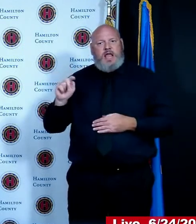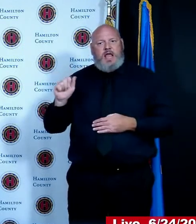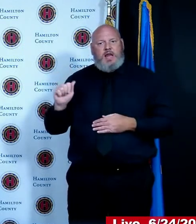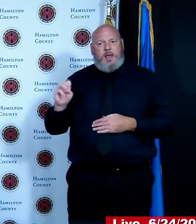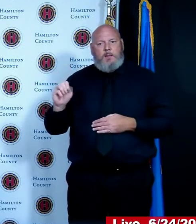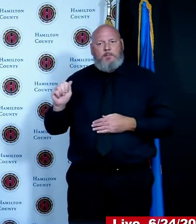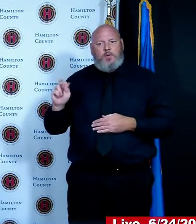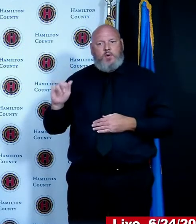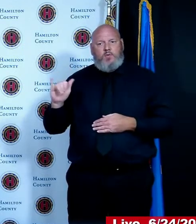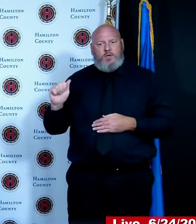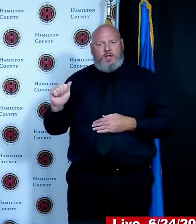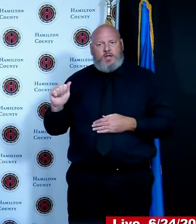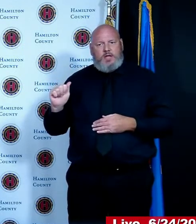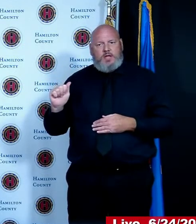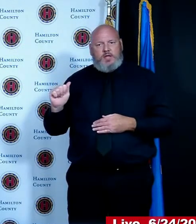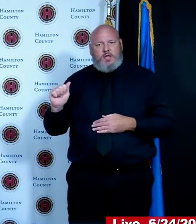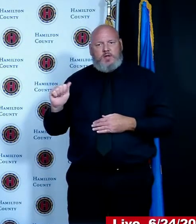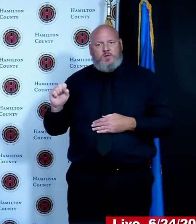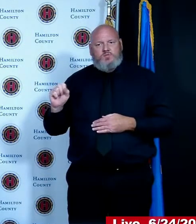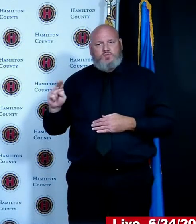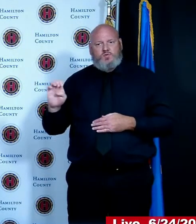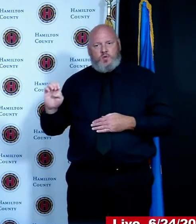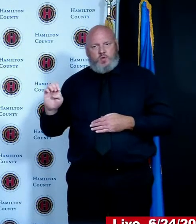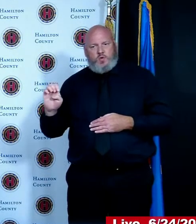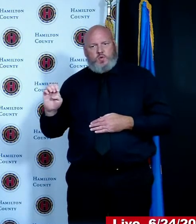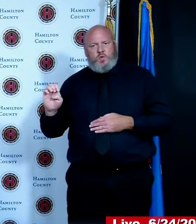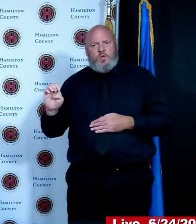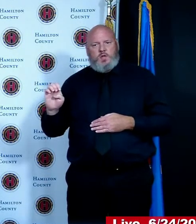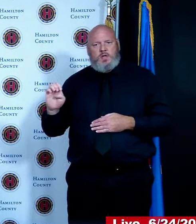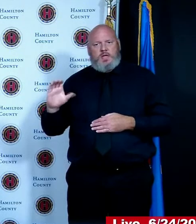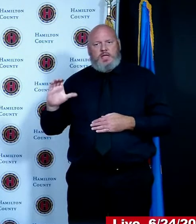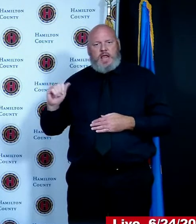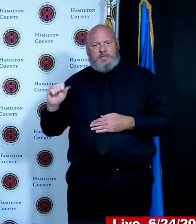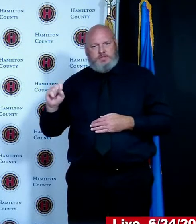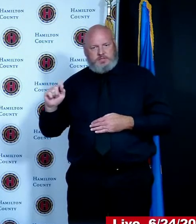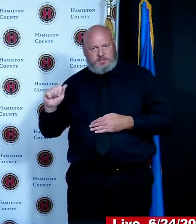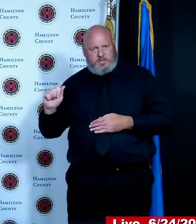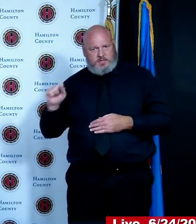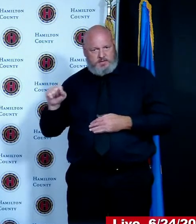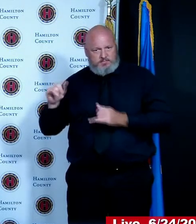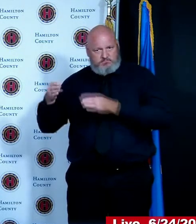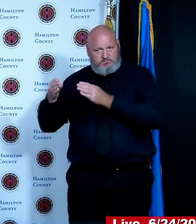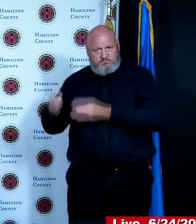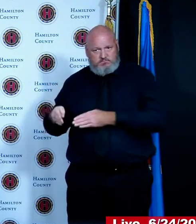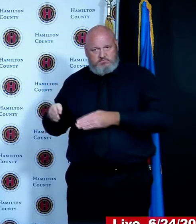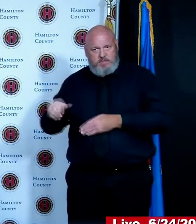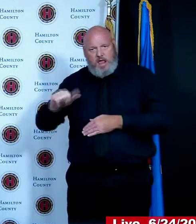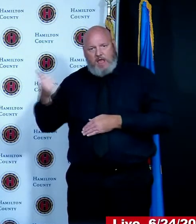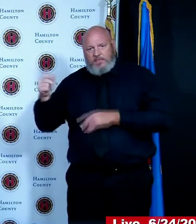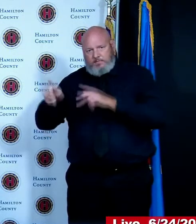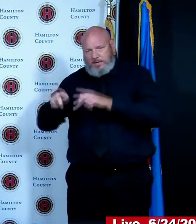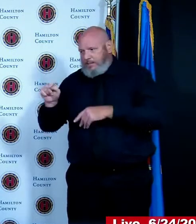some of the organizations that on a daily basis interact with folks from the Hispanic community in Hamilton County to make sure that they also have the